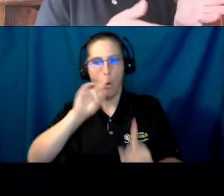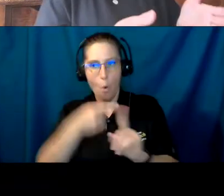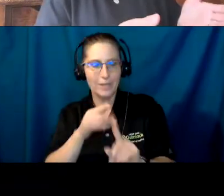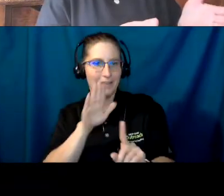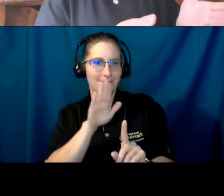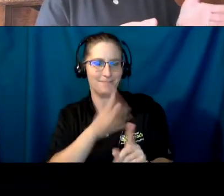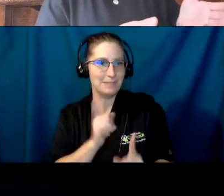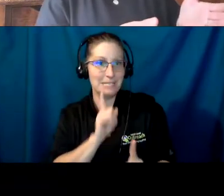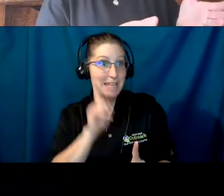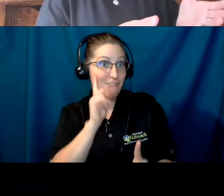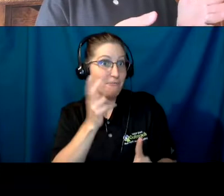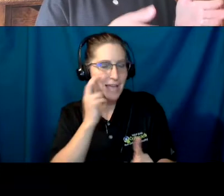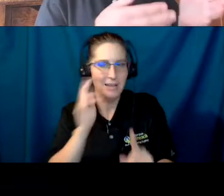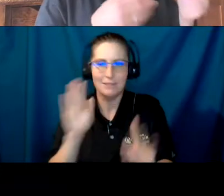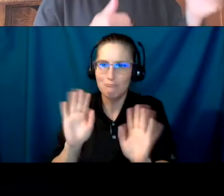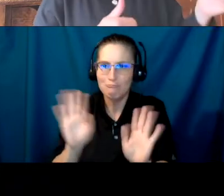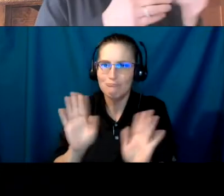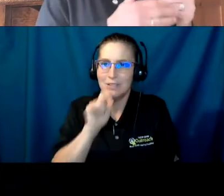that they're really interested in, because that might be the way that you're going to